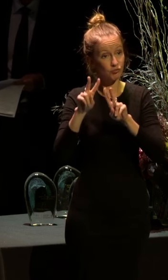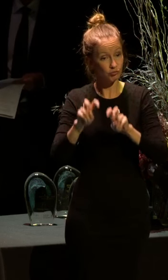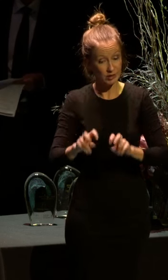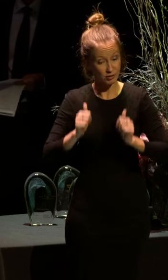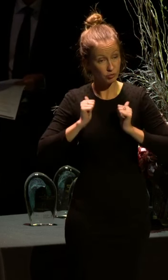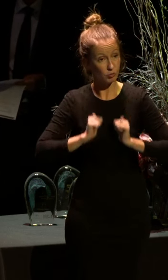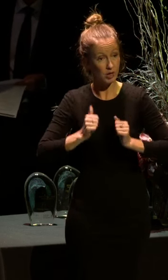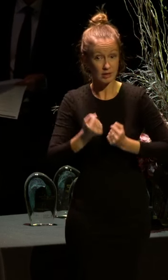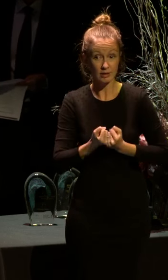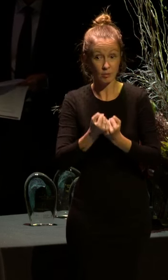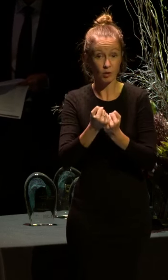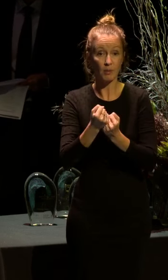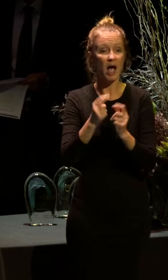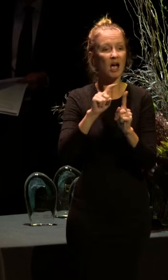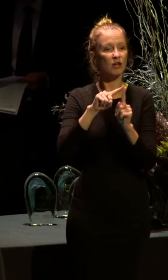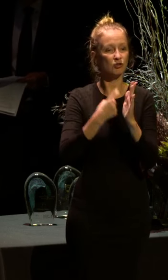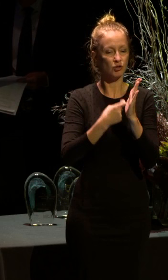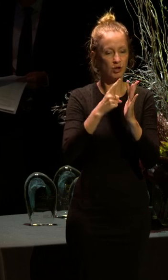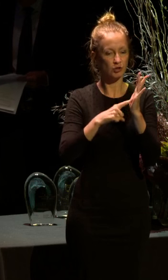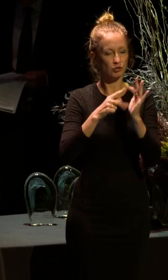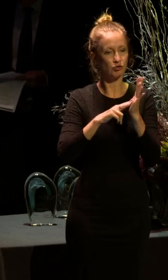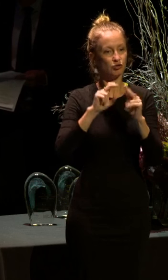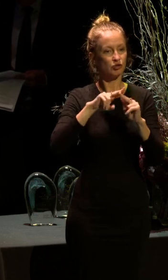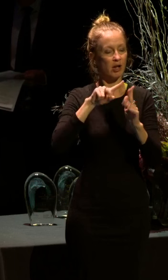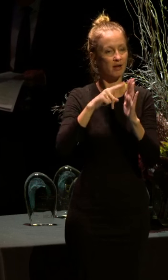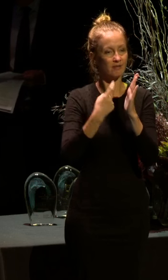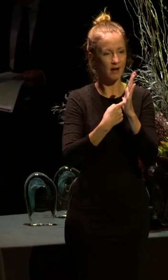Dr Jennifer Biddle, Dr Mhairi Vilanaki,